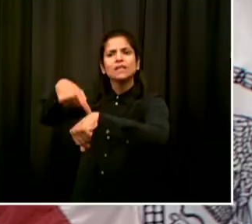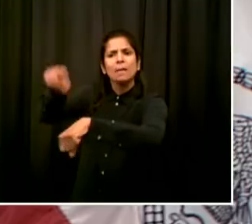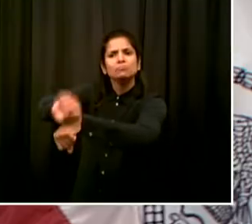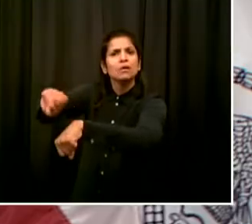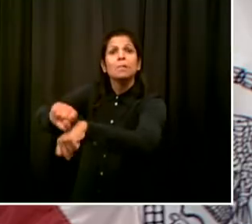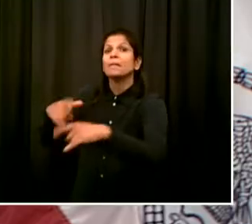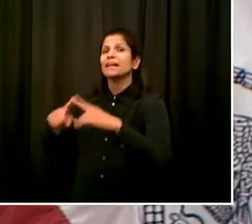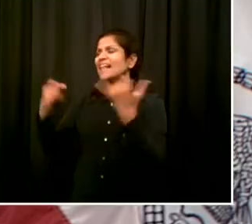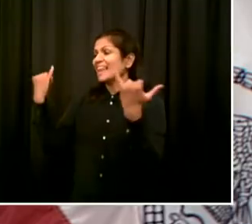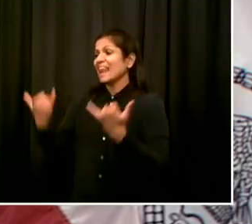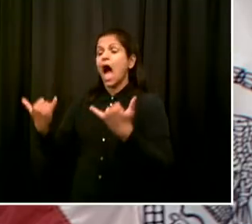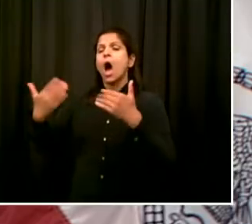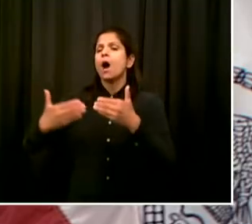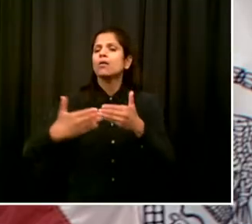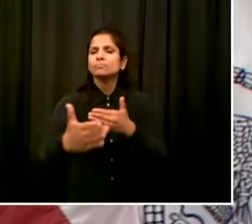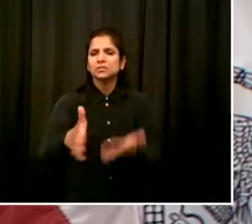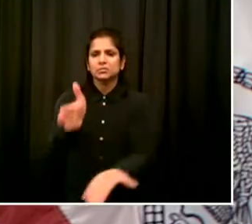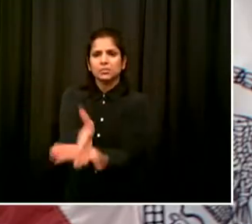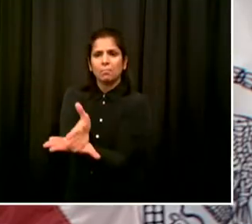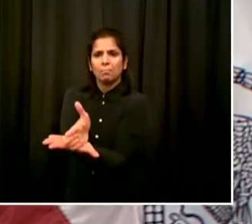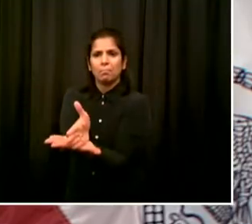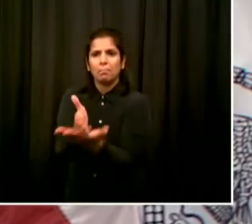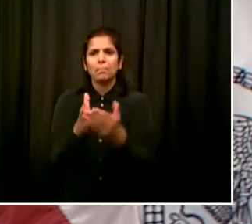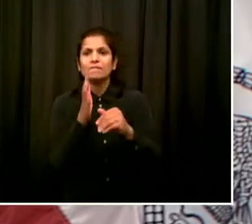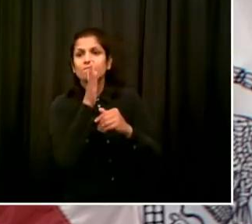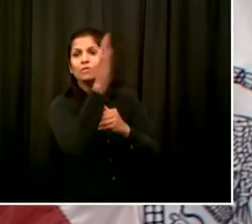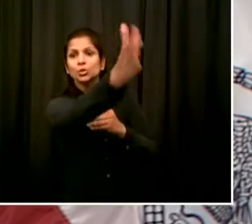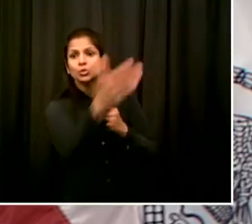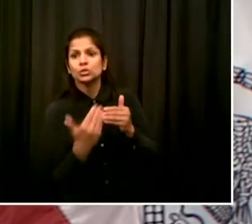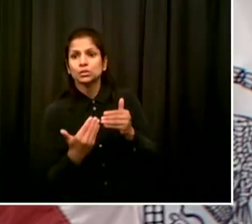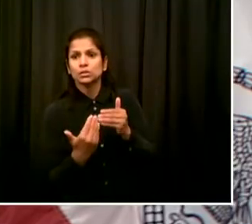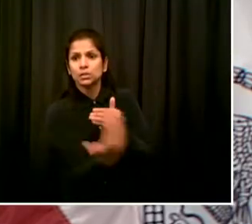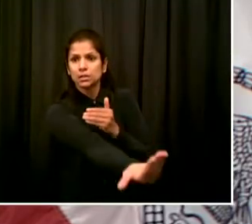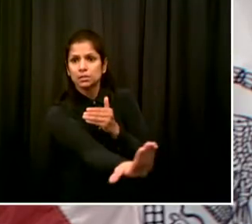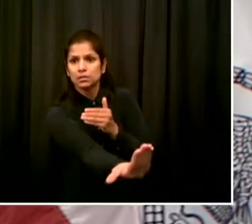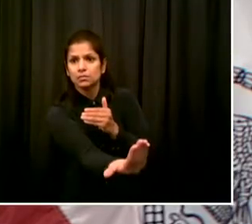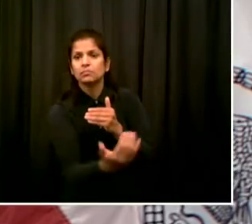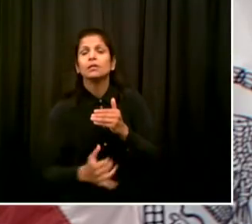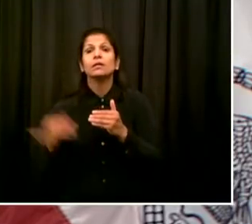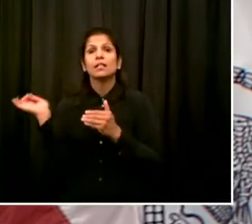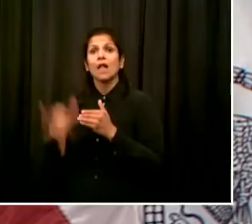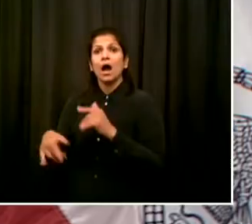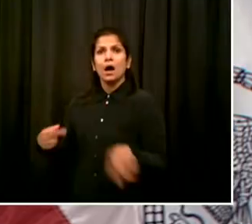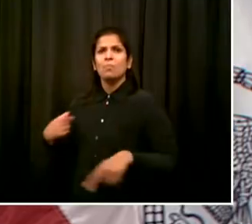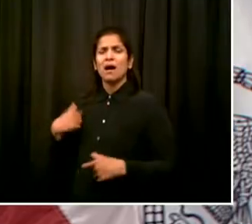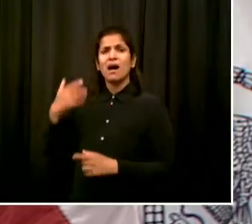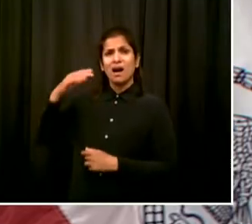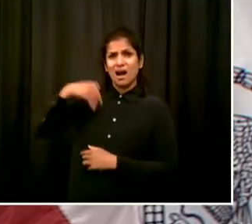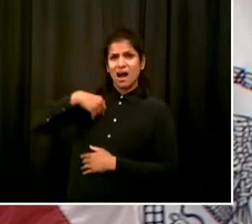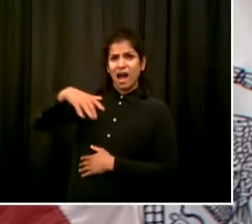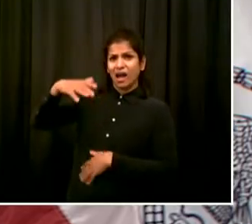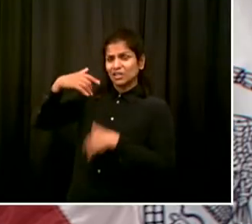MASKS WOULD NO LONGER BE NEEDED? THE WHOLE CONCEPT IS TO REEVALUATE